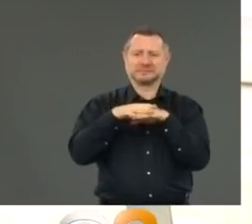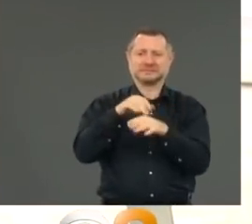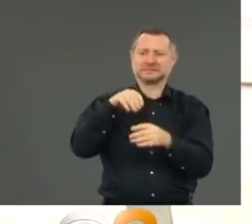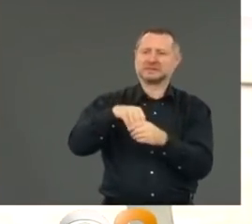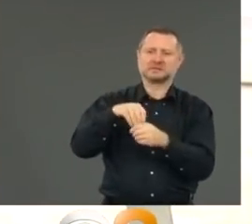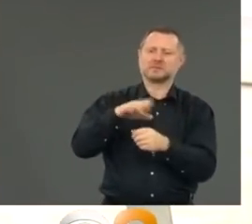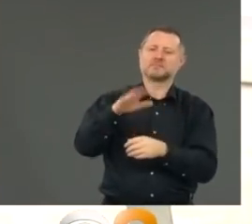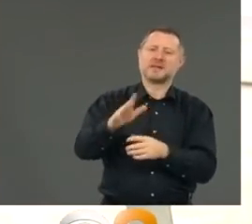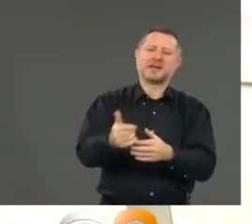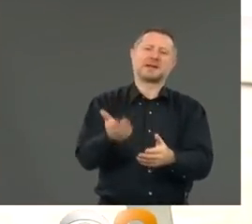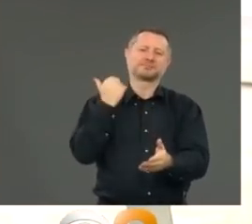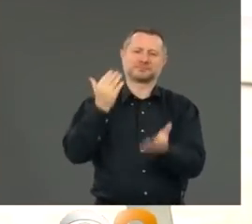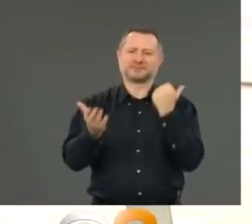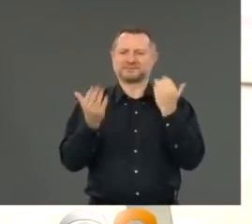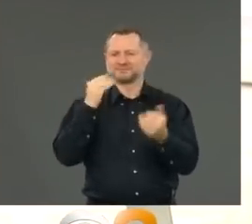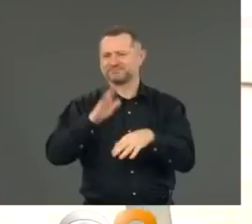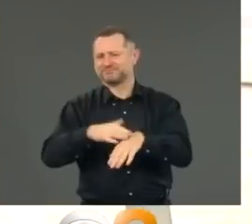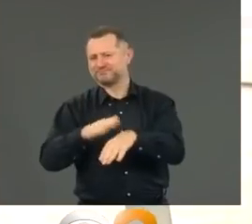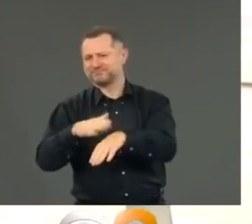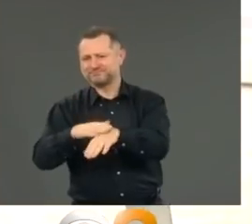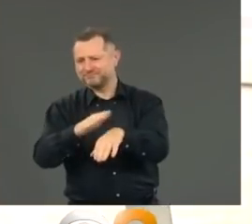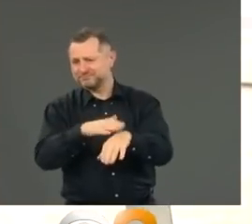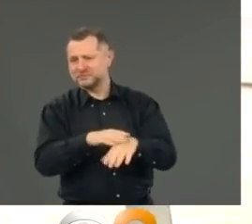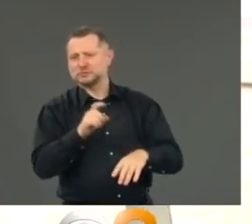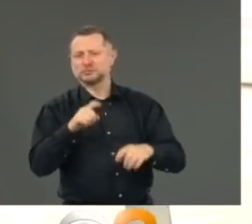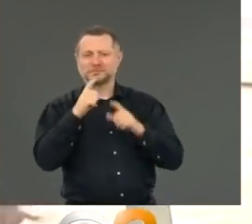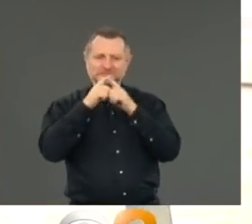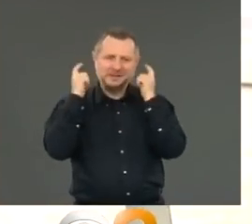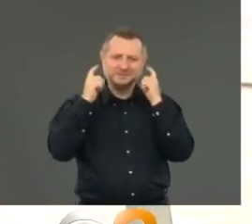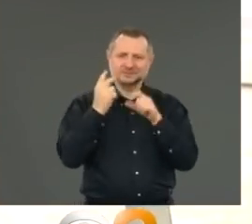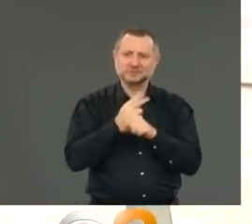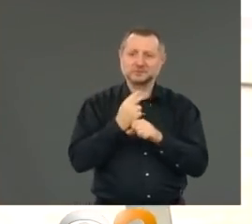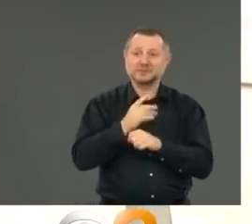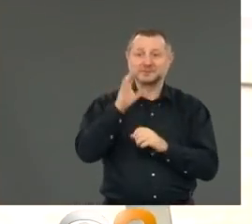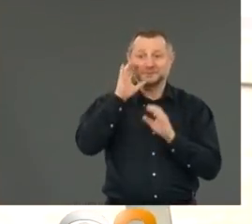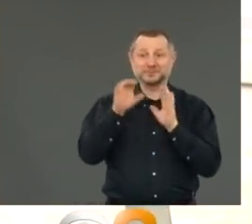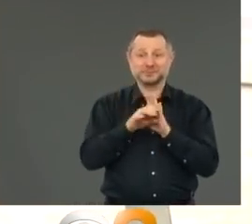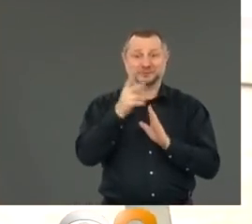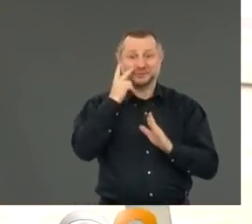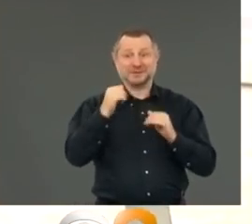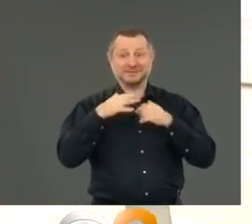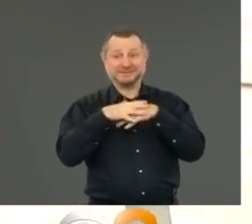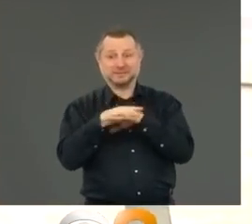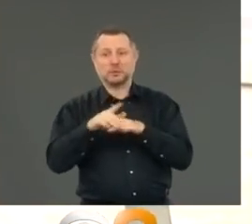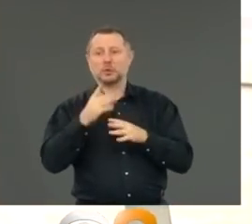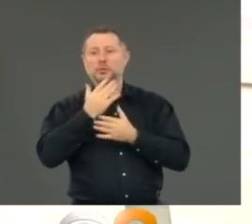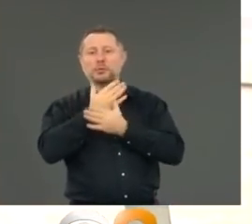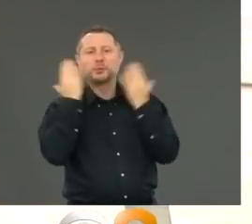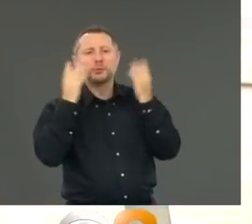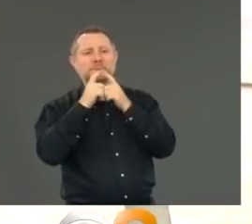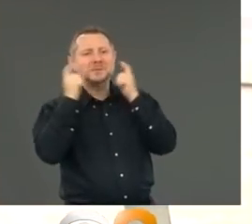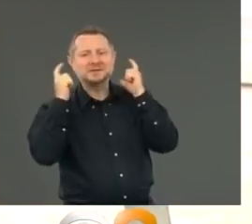TO THE SUFFOLK COUNTY POLICE WHO BROKE IT UP. WE WANT TO TAKE THIS OPPORTUNITY TO REMIND EVERYONE THAT CROWDED IS AGAINST